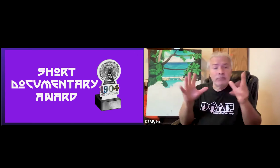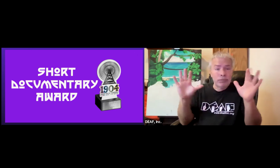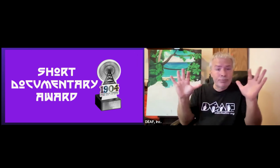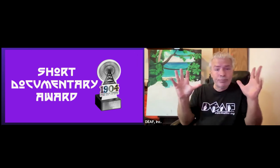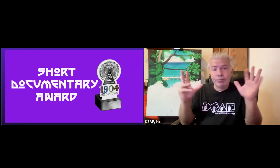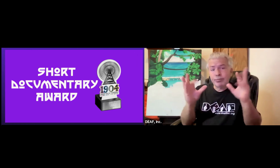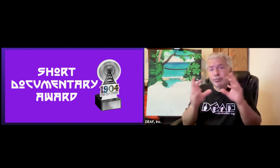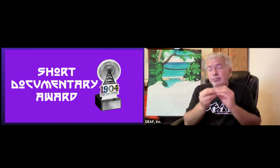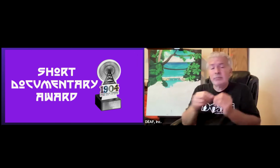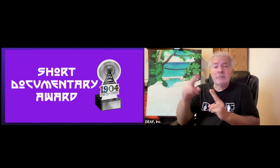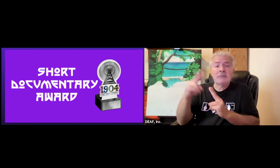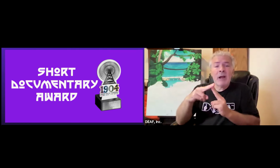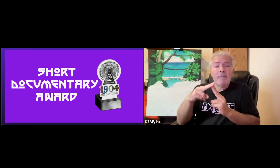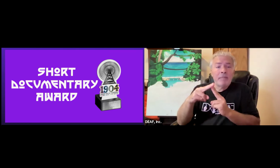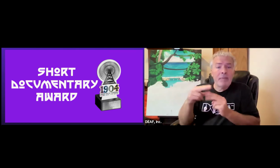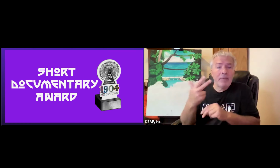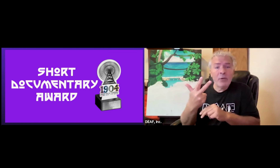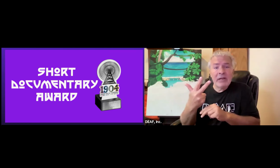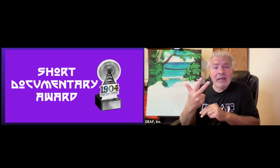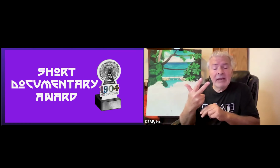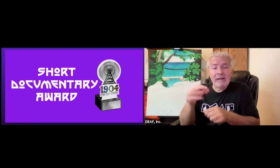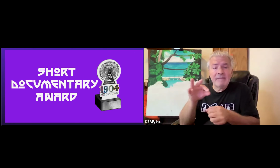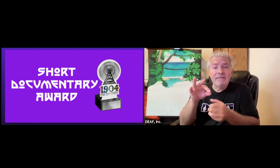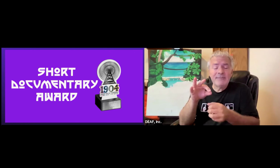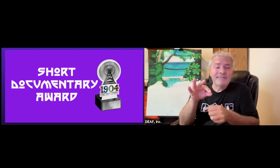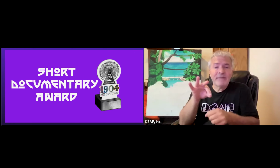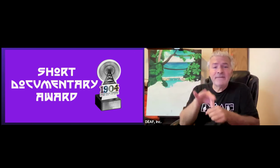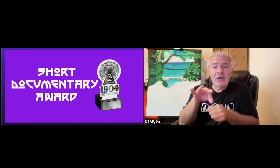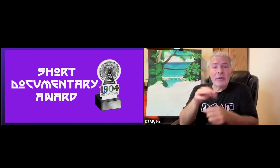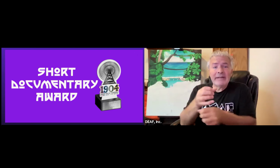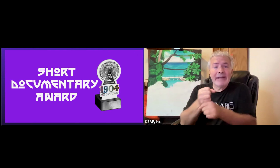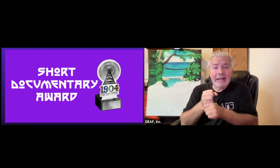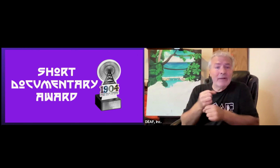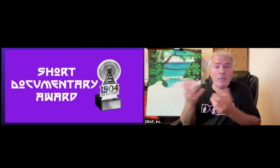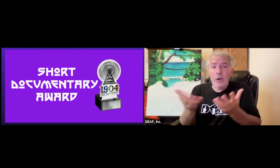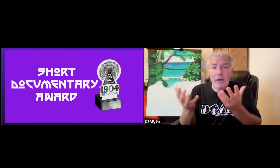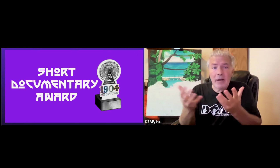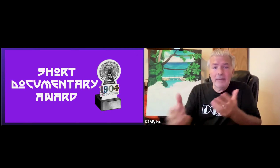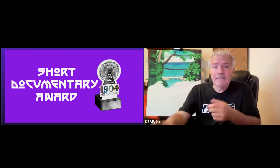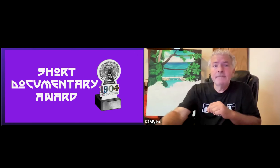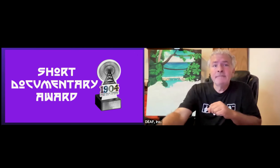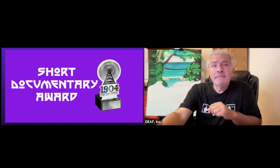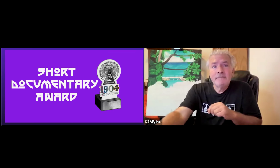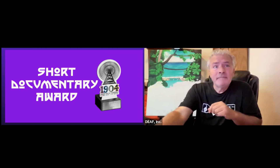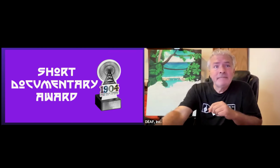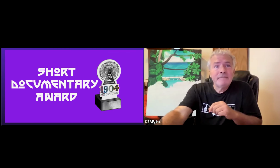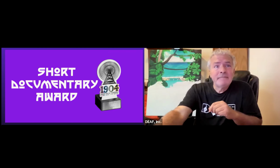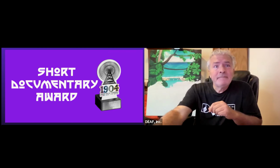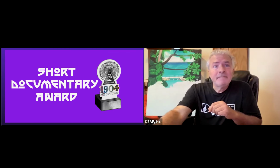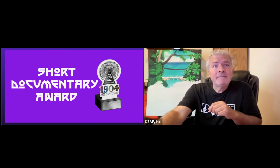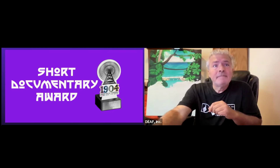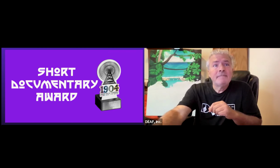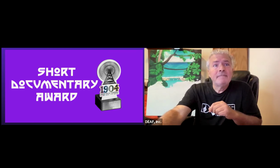So the judges looked at all of them, and they chose the top three short documentary films.